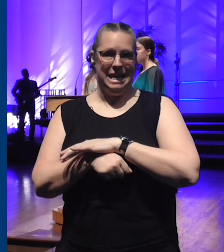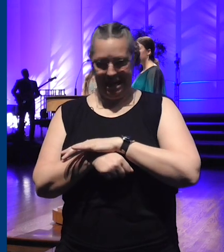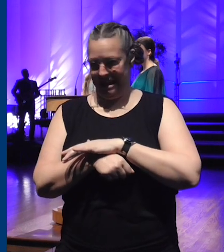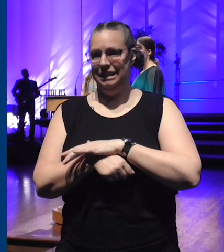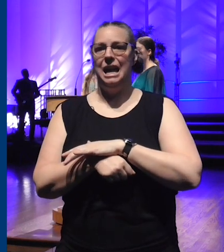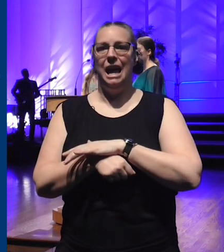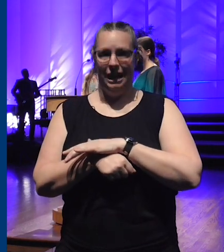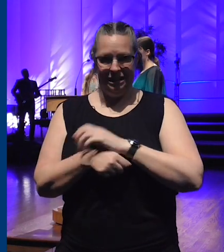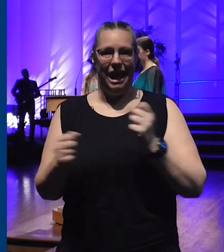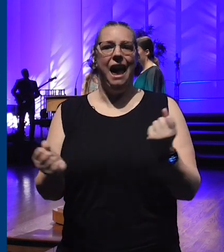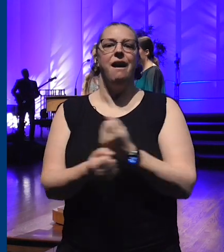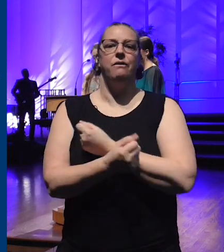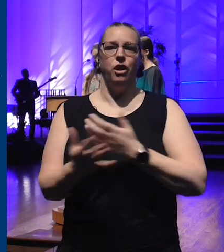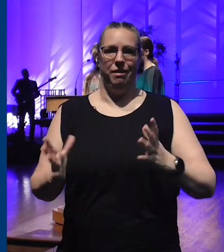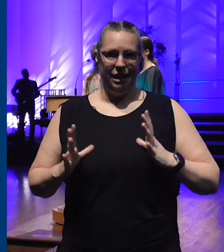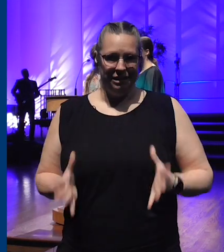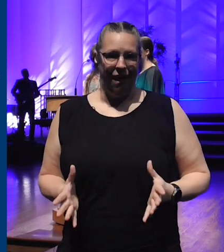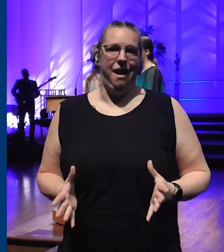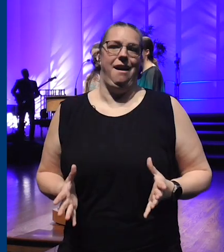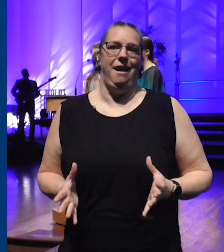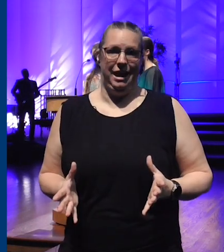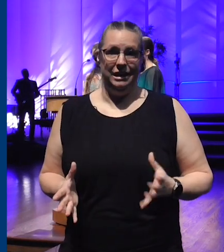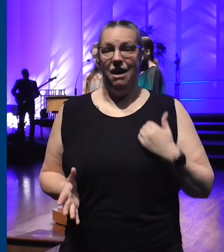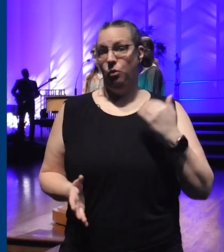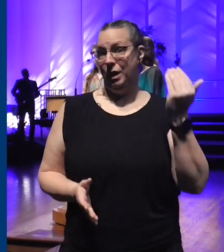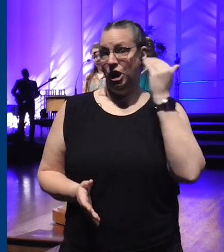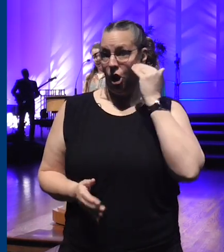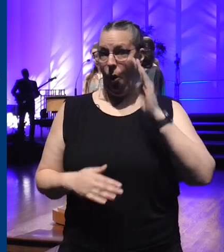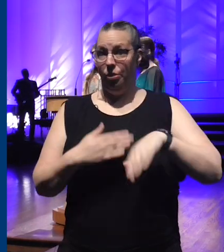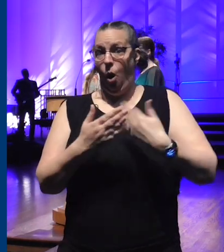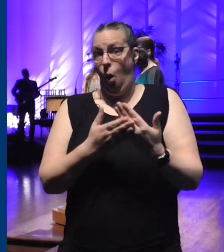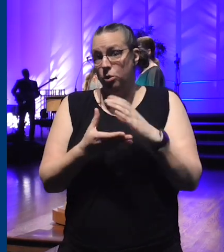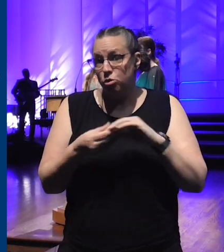everything will be all right if we could but know the whole story and understand